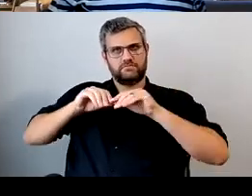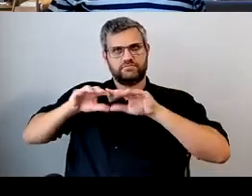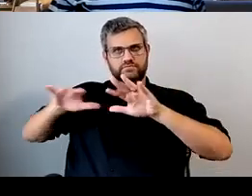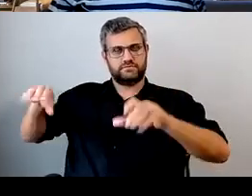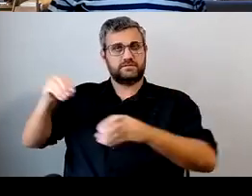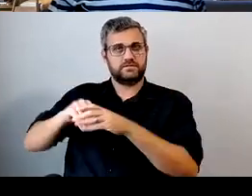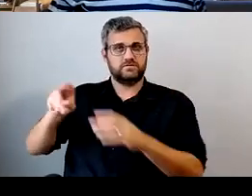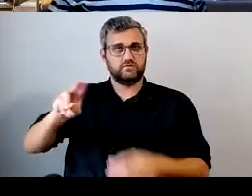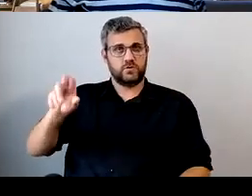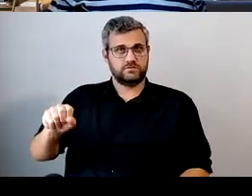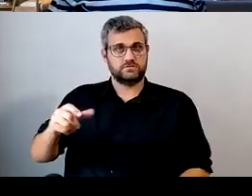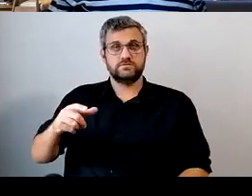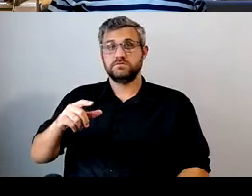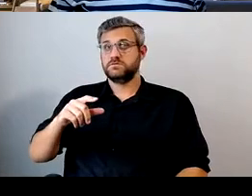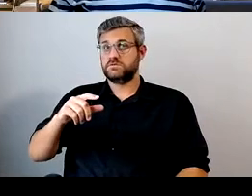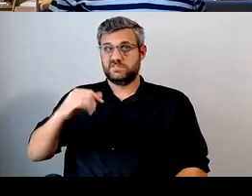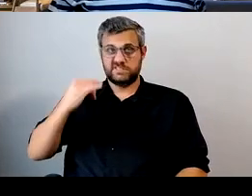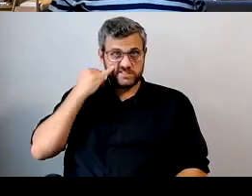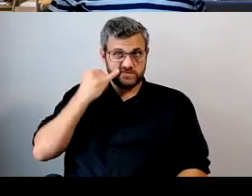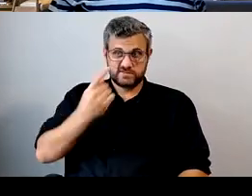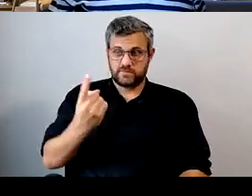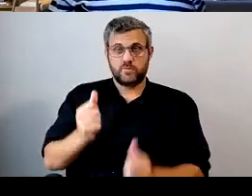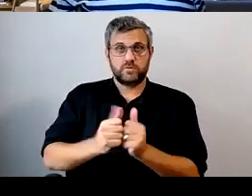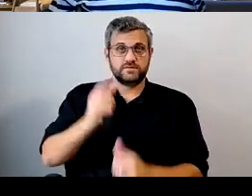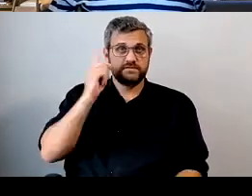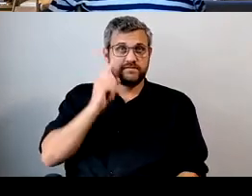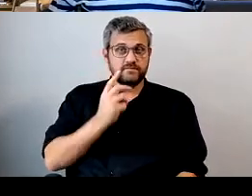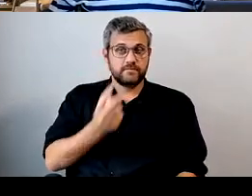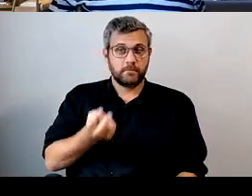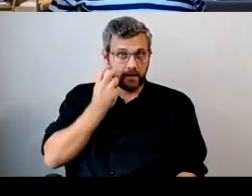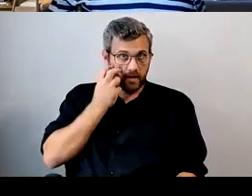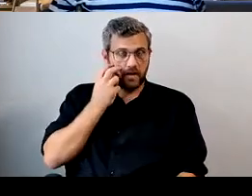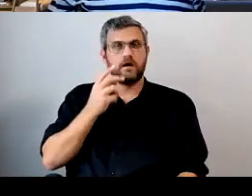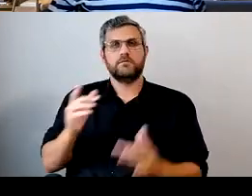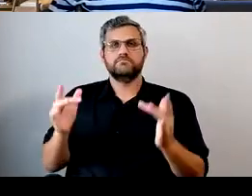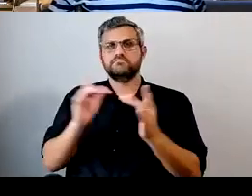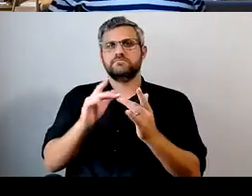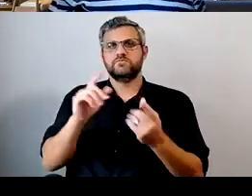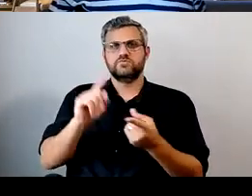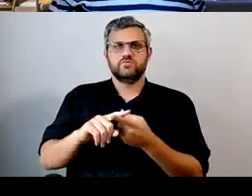So if you've got somebody with deaf blindness, if you could reach out to the Helen Keller Center and they could give you the name